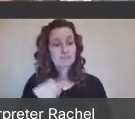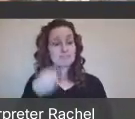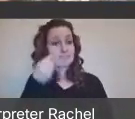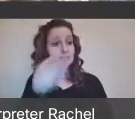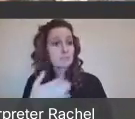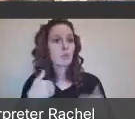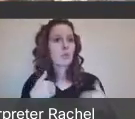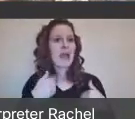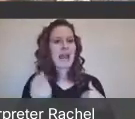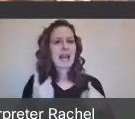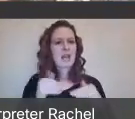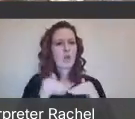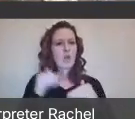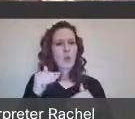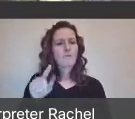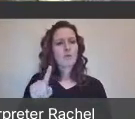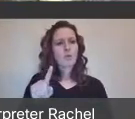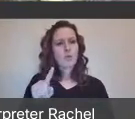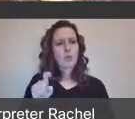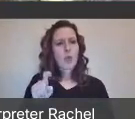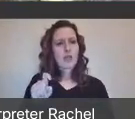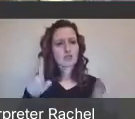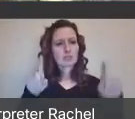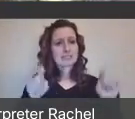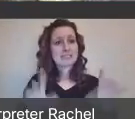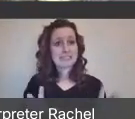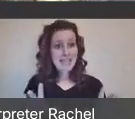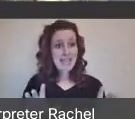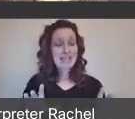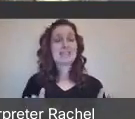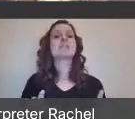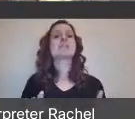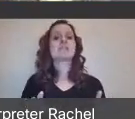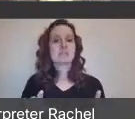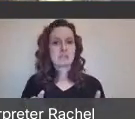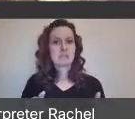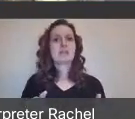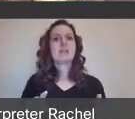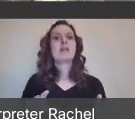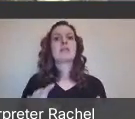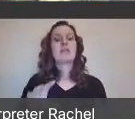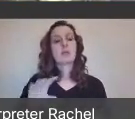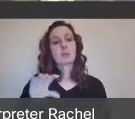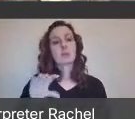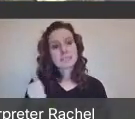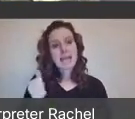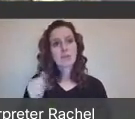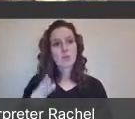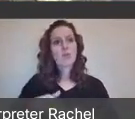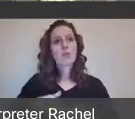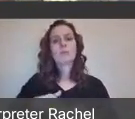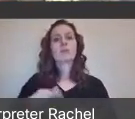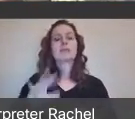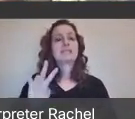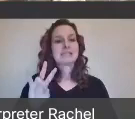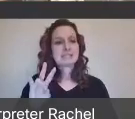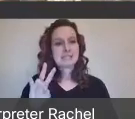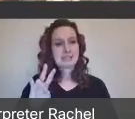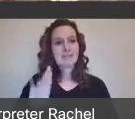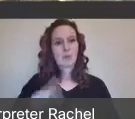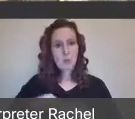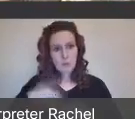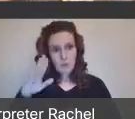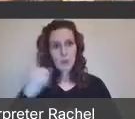little over 100 tests that were 10 or more days old, I'm sorry, seven or more days old. So